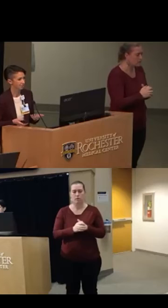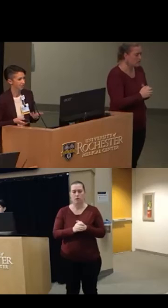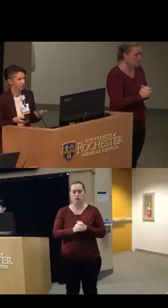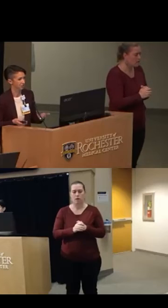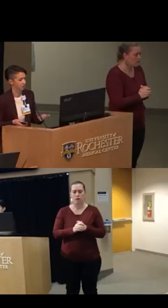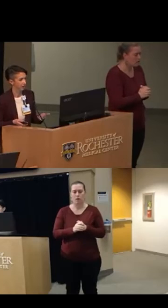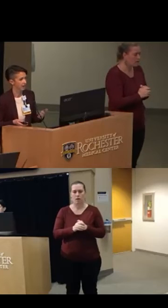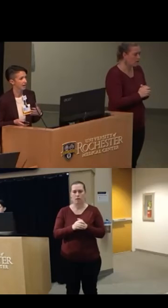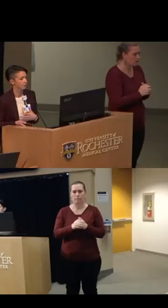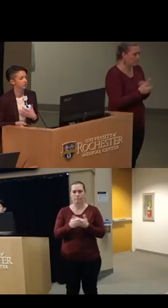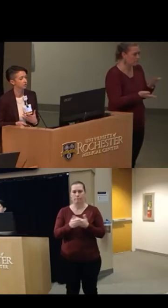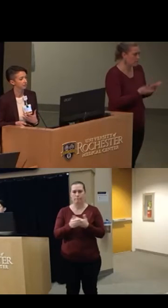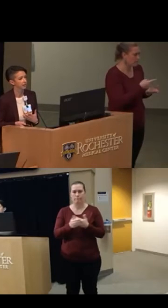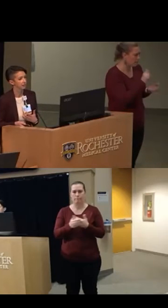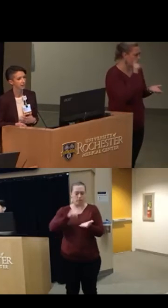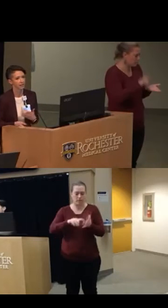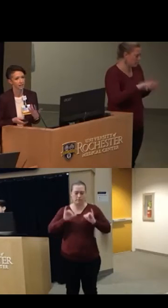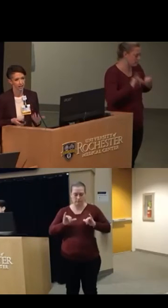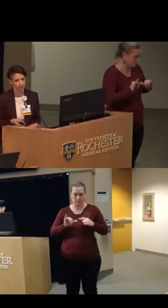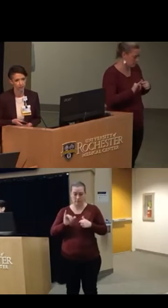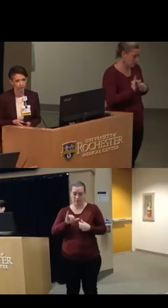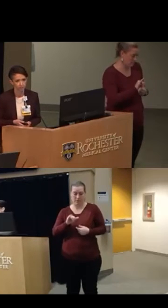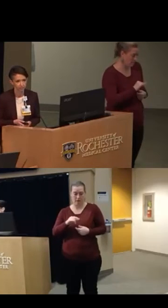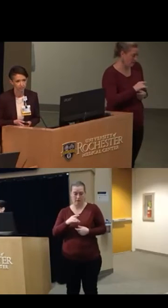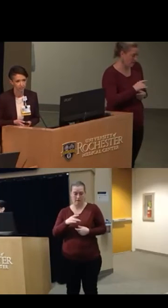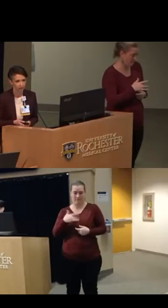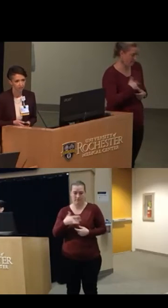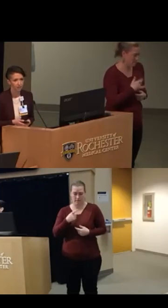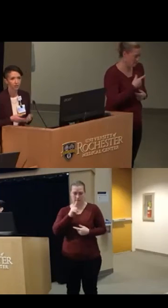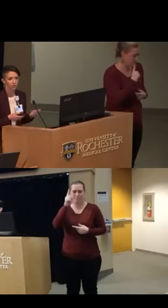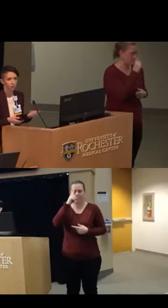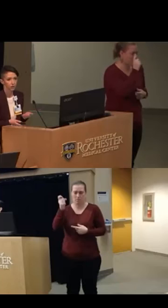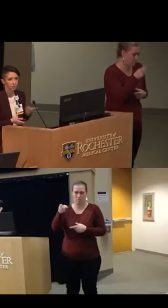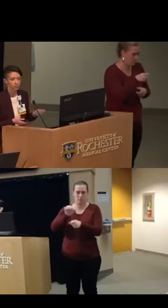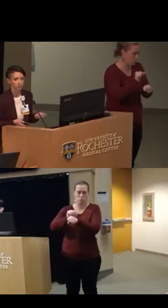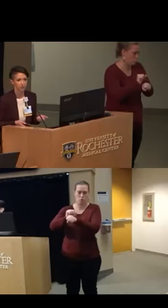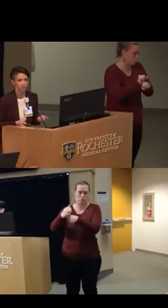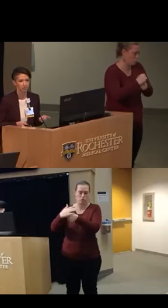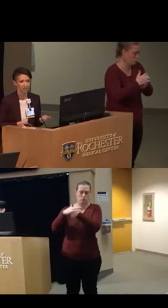the pressures of work and not a personal failing and not a lack of skill right so we help people to